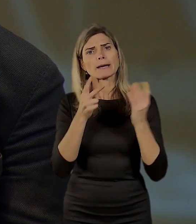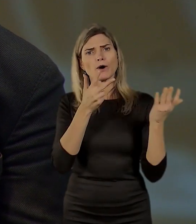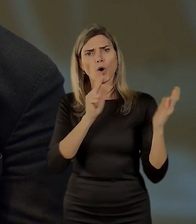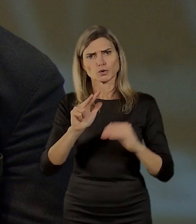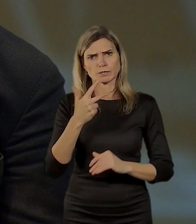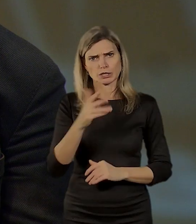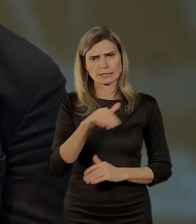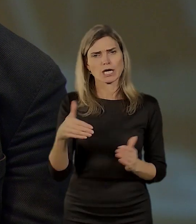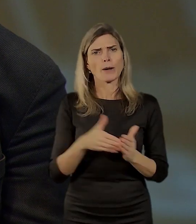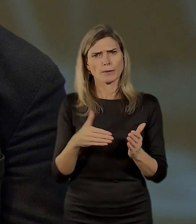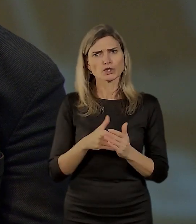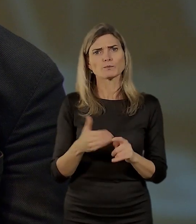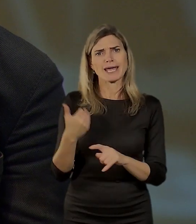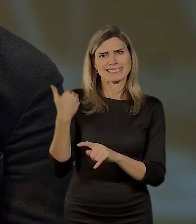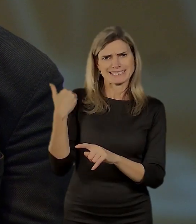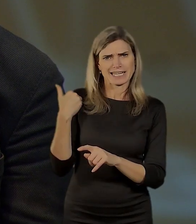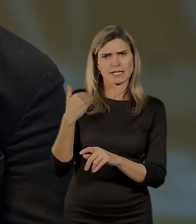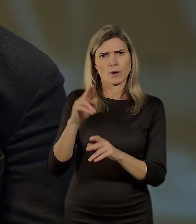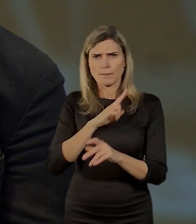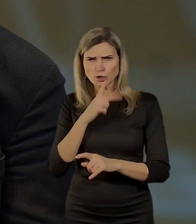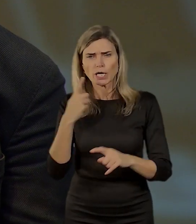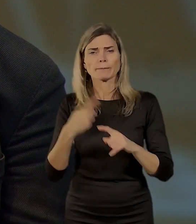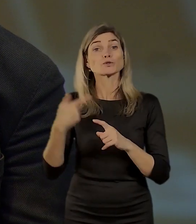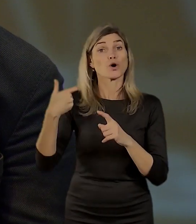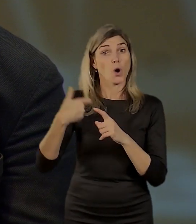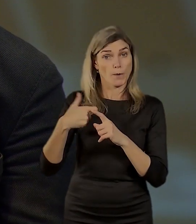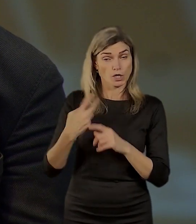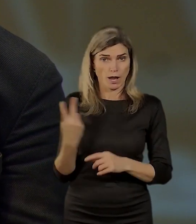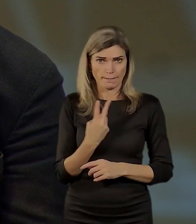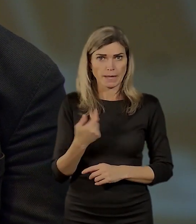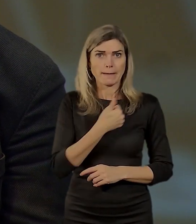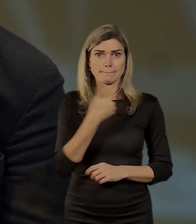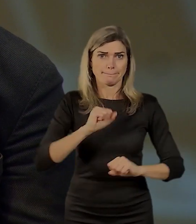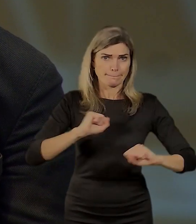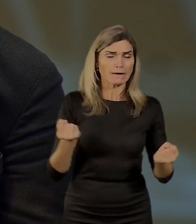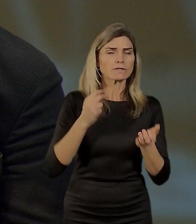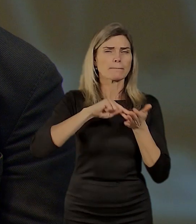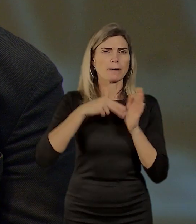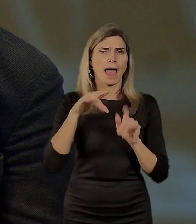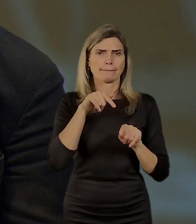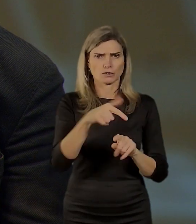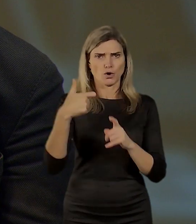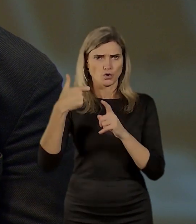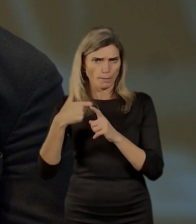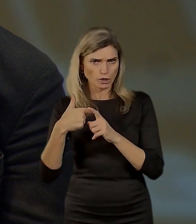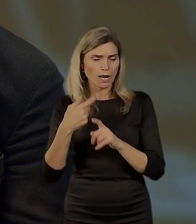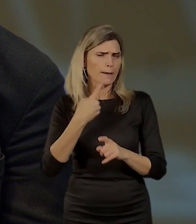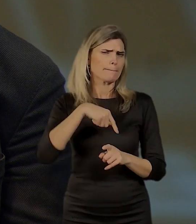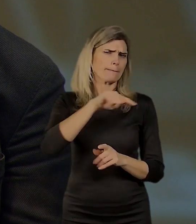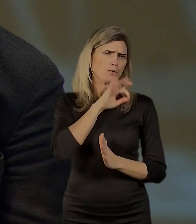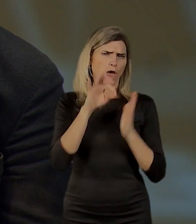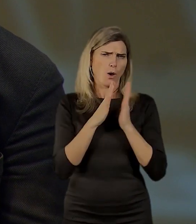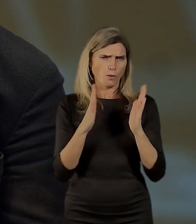At the moment, I am in charge of the new construction of a new elementary school in Komořany.